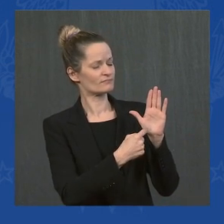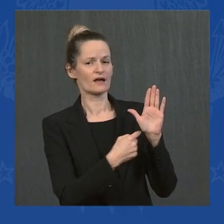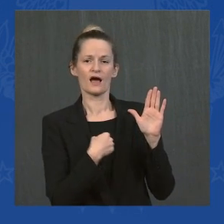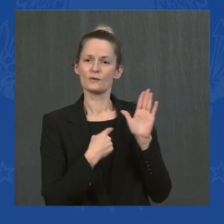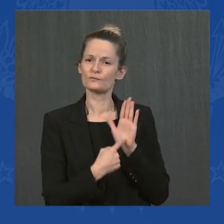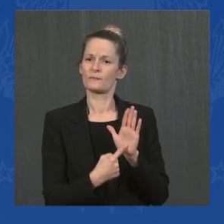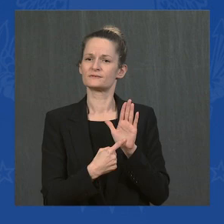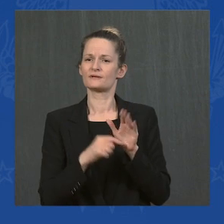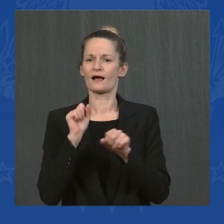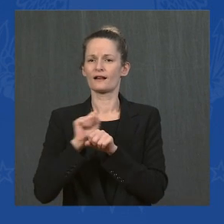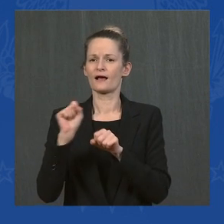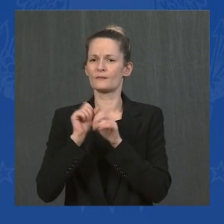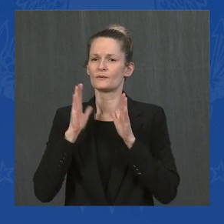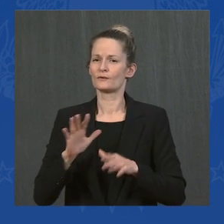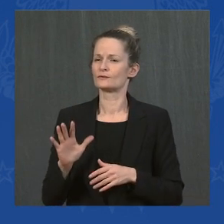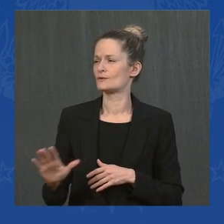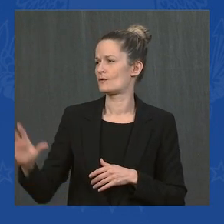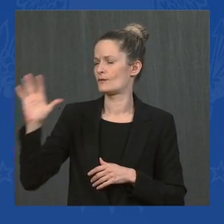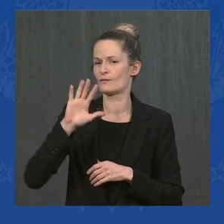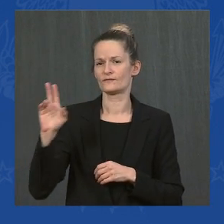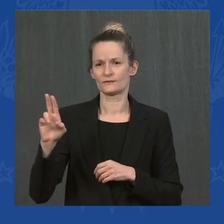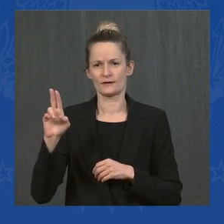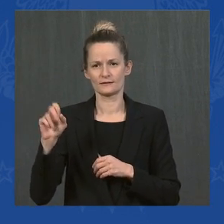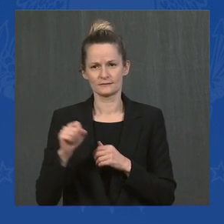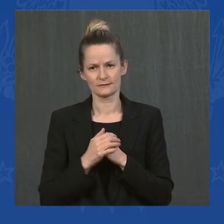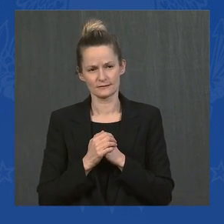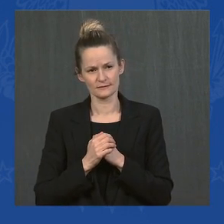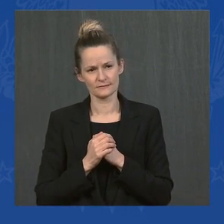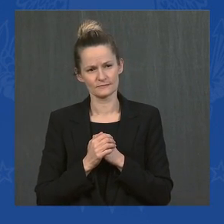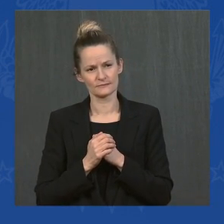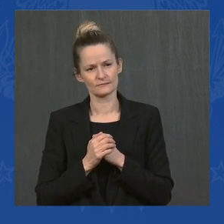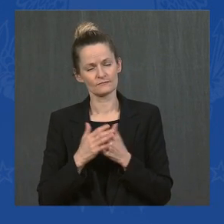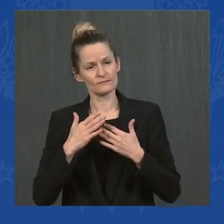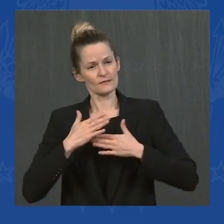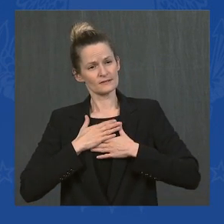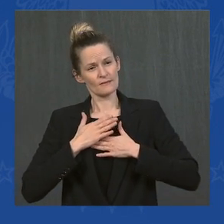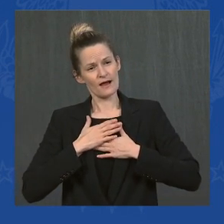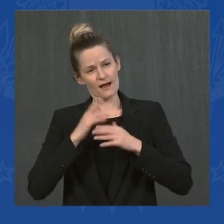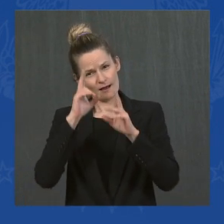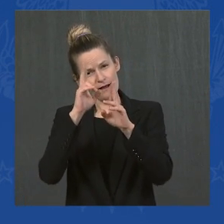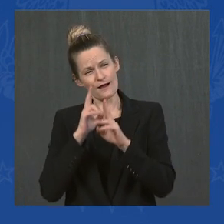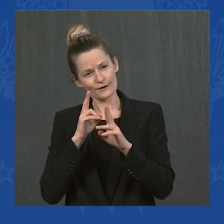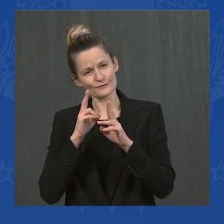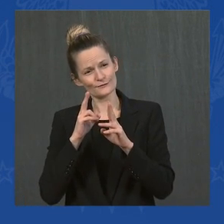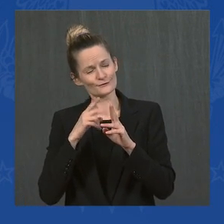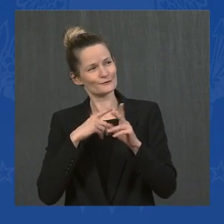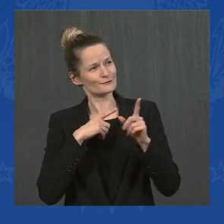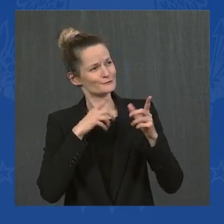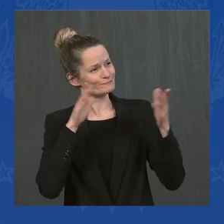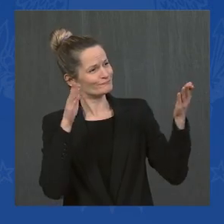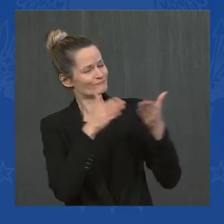I know it's now my honor to introduce the 46 president of the United States, Joe Biden.